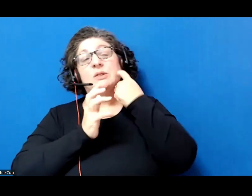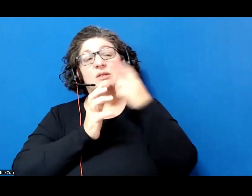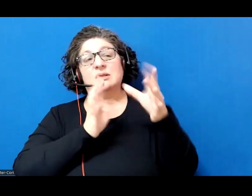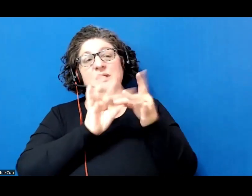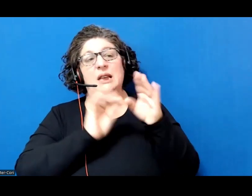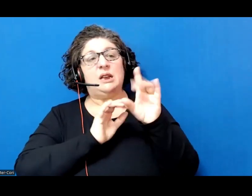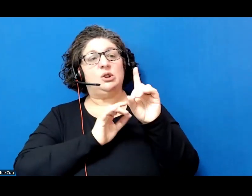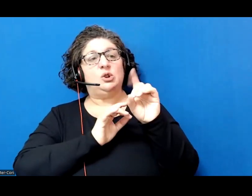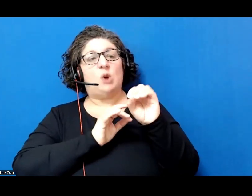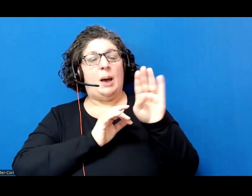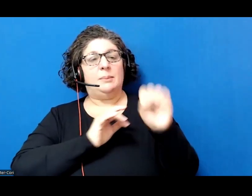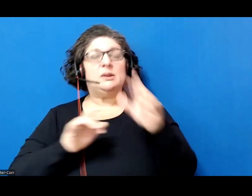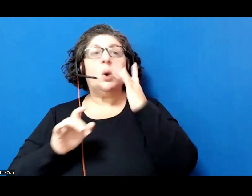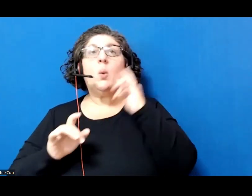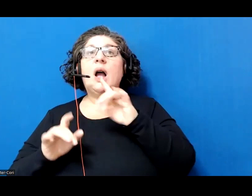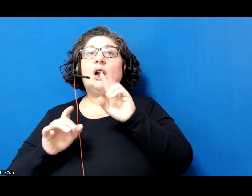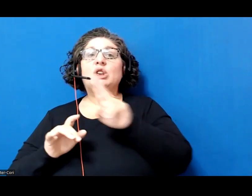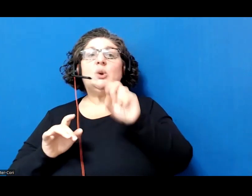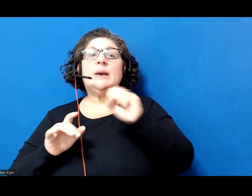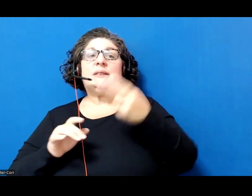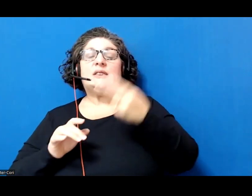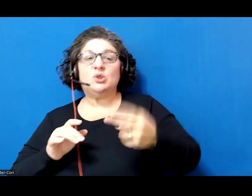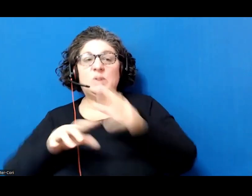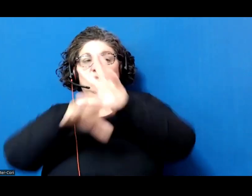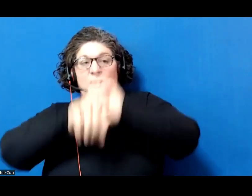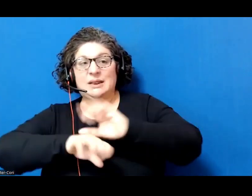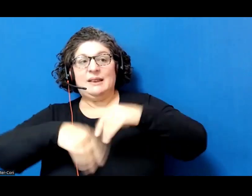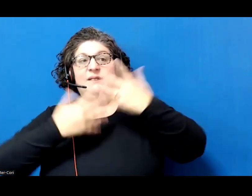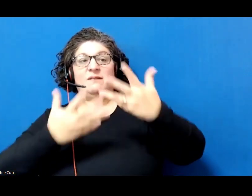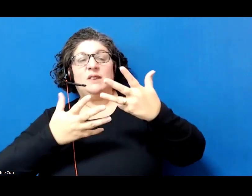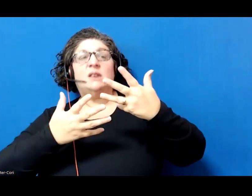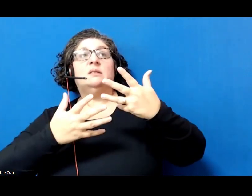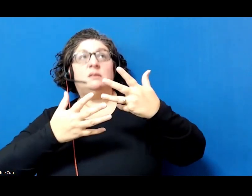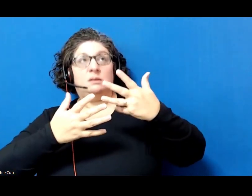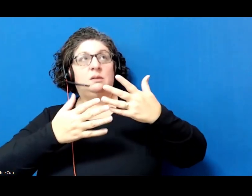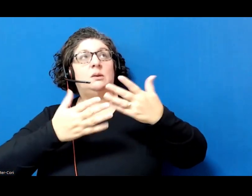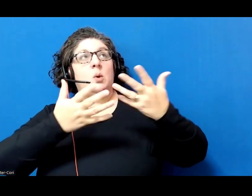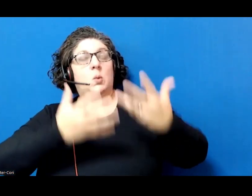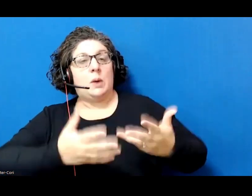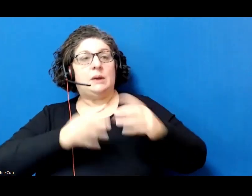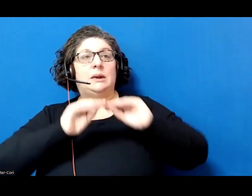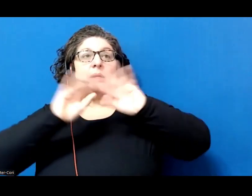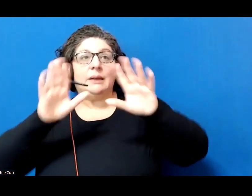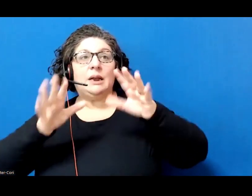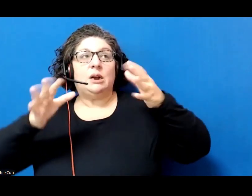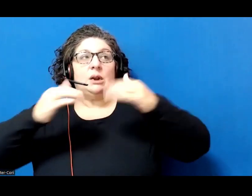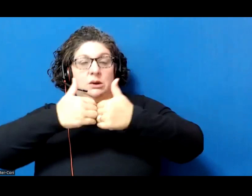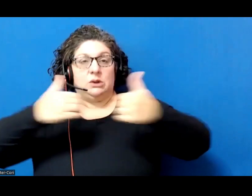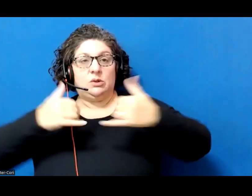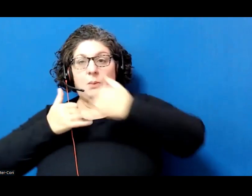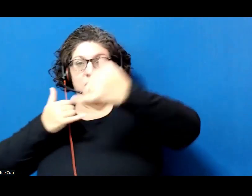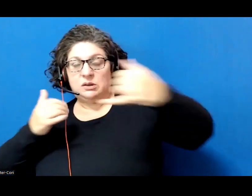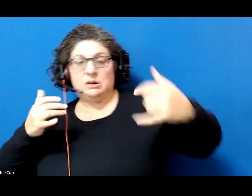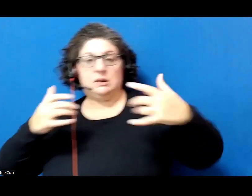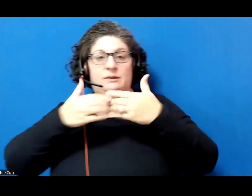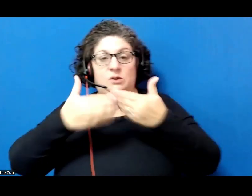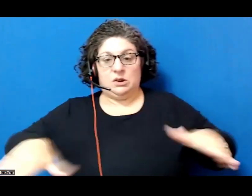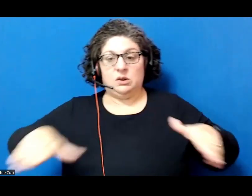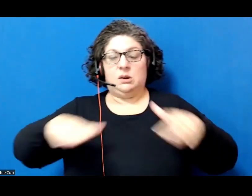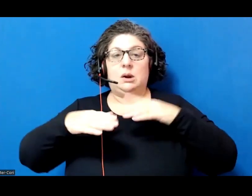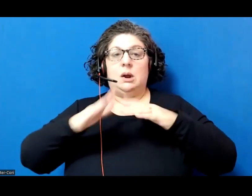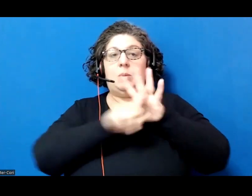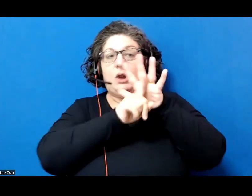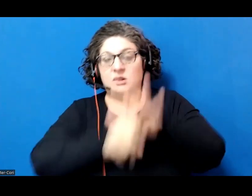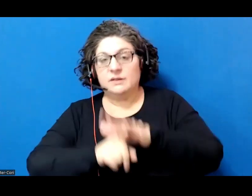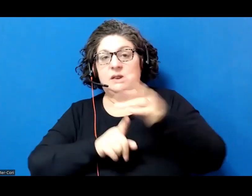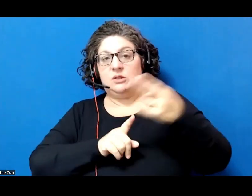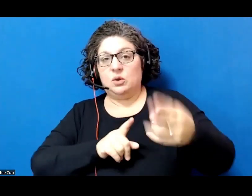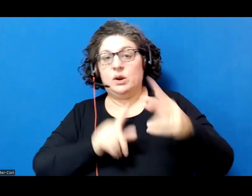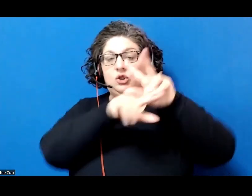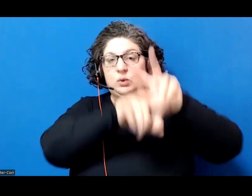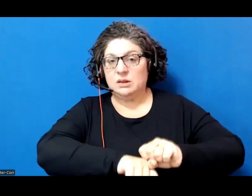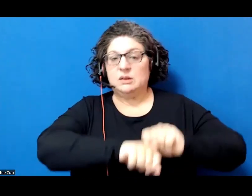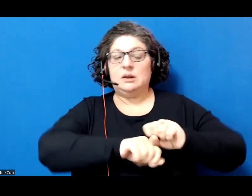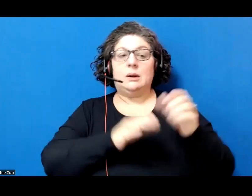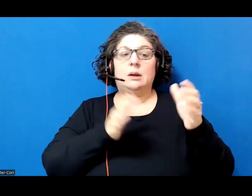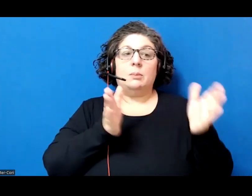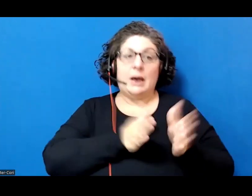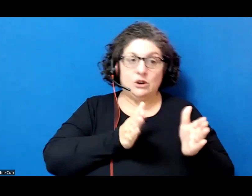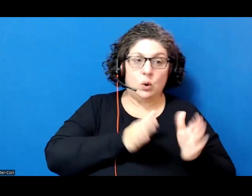Why is U.S. history and disenfranchise meant and his teal and minoritized groups, Colleen,